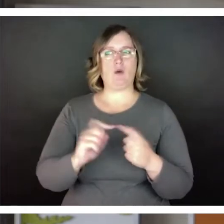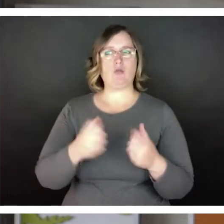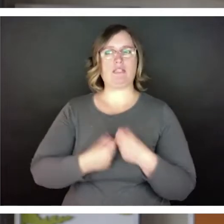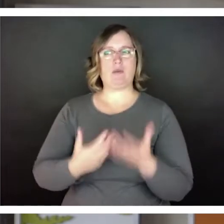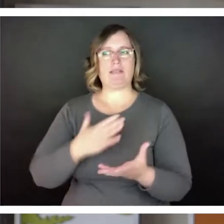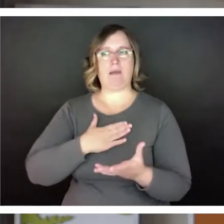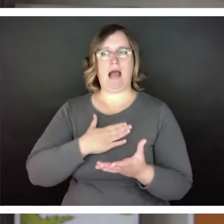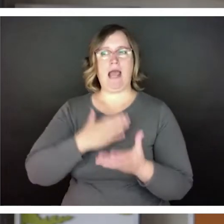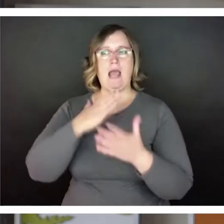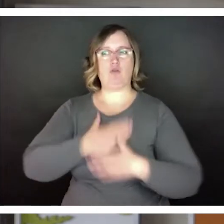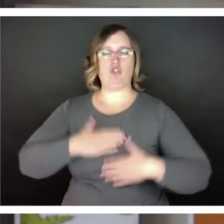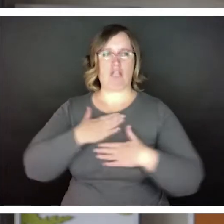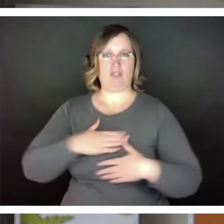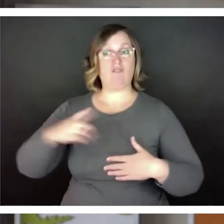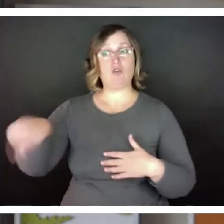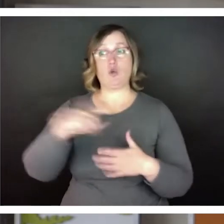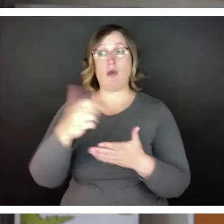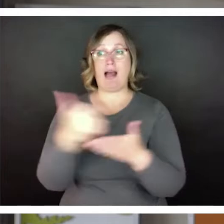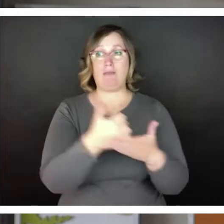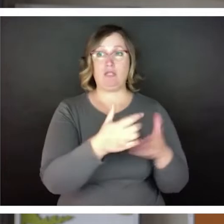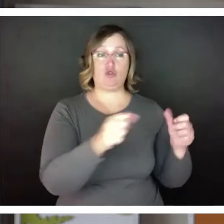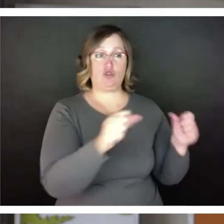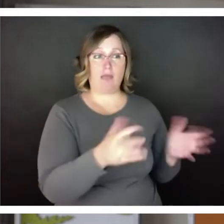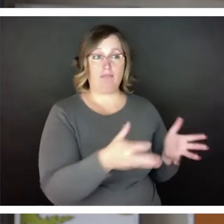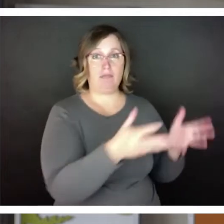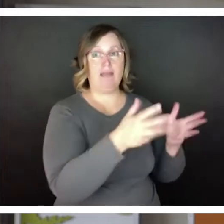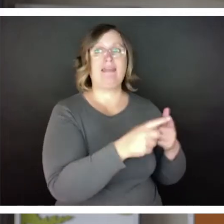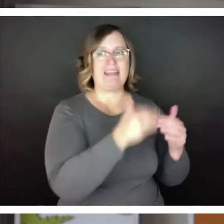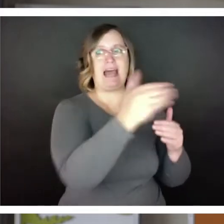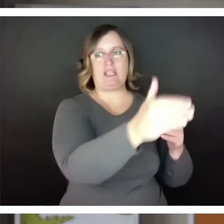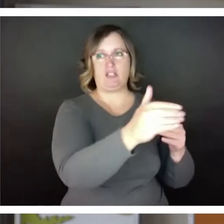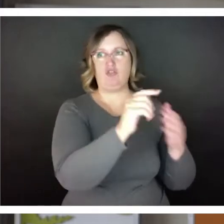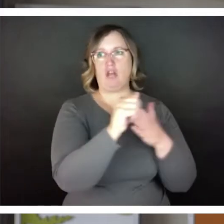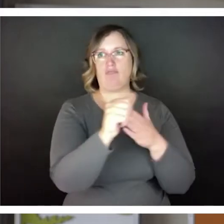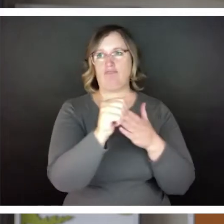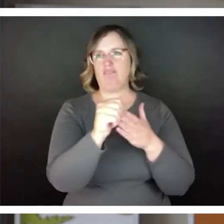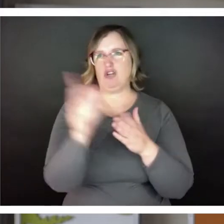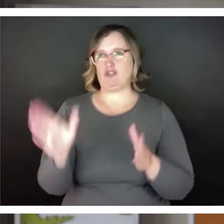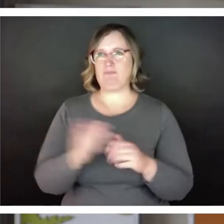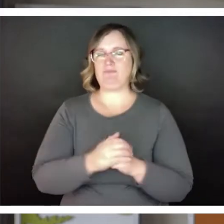for your shaping the next generation of leaders. To the class of 2021,